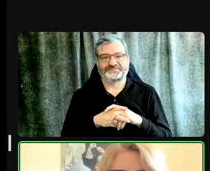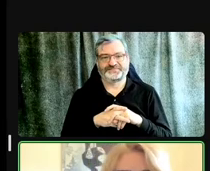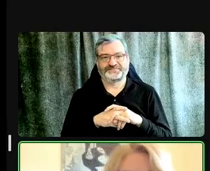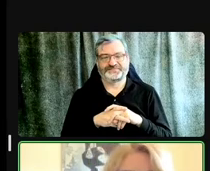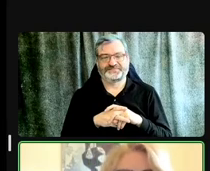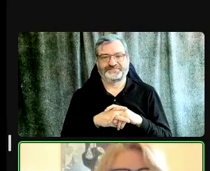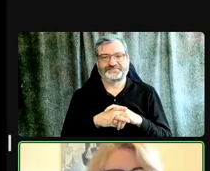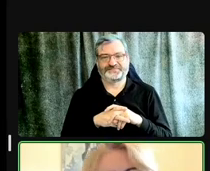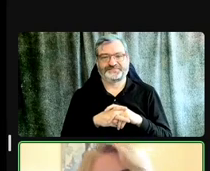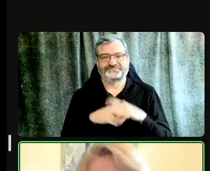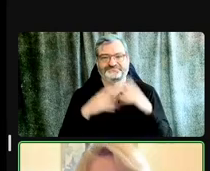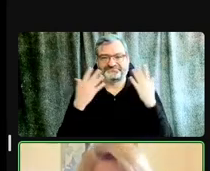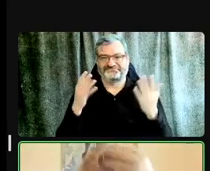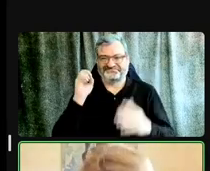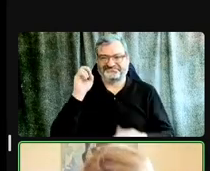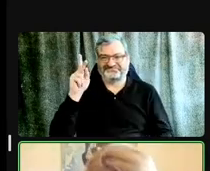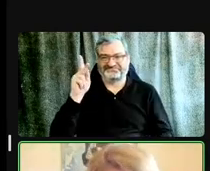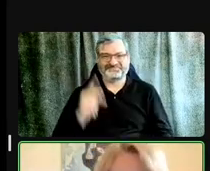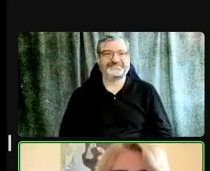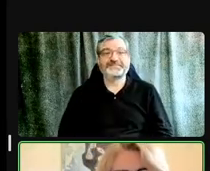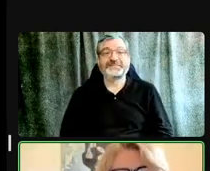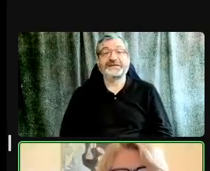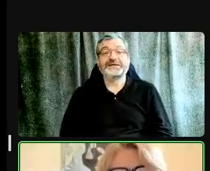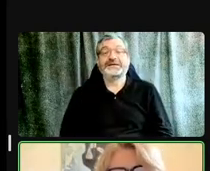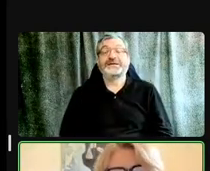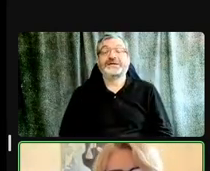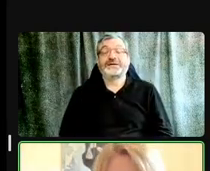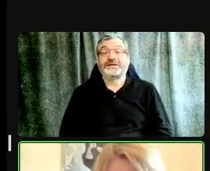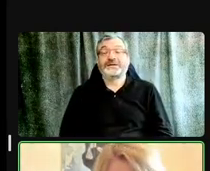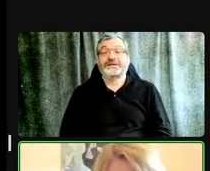Here we go. So what we have done at the Museum